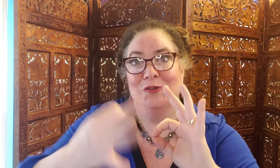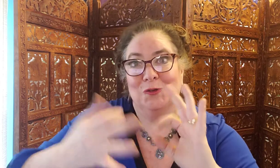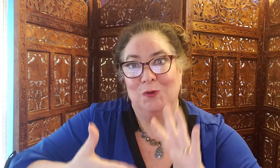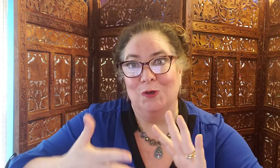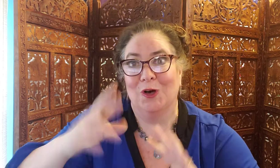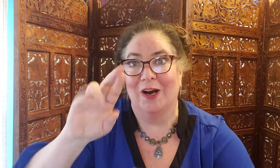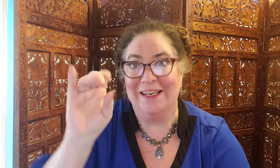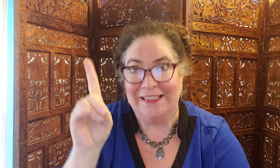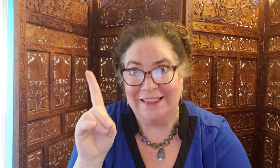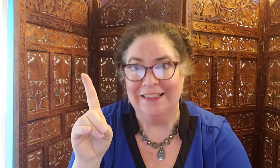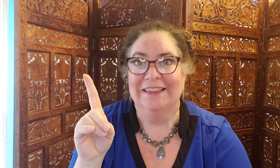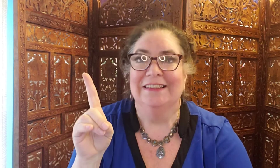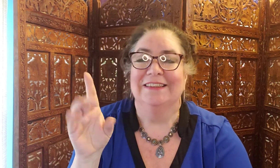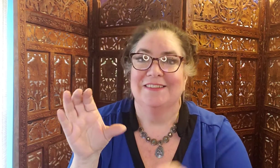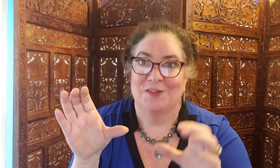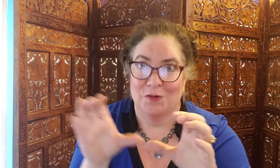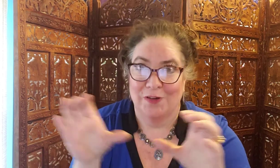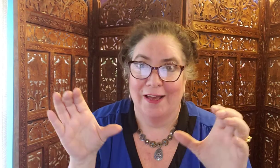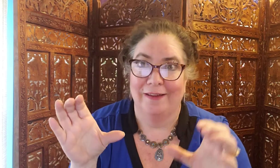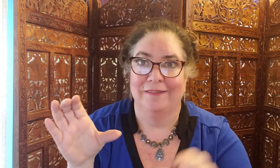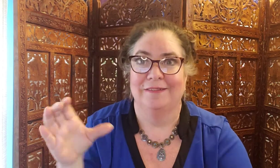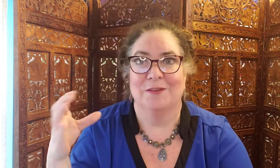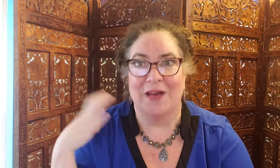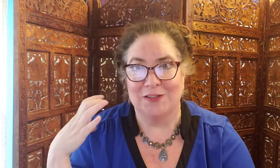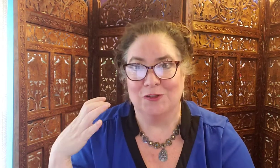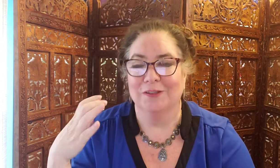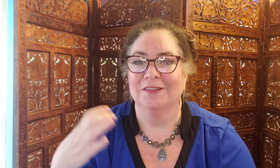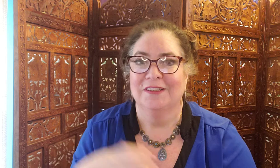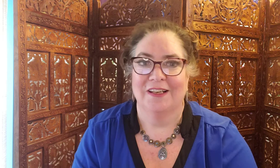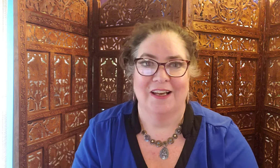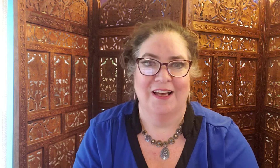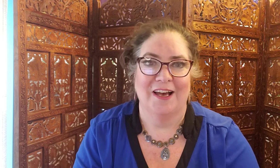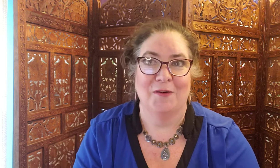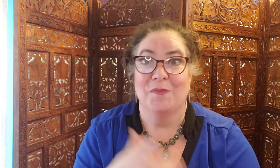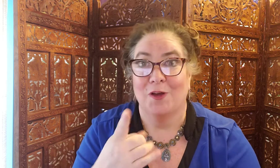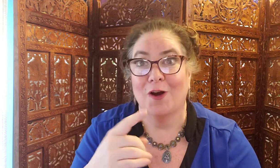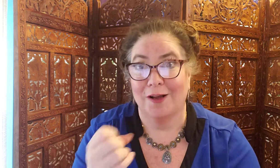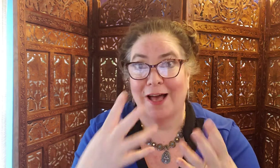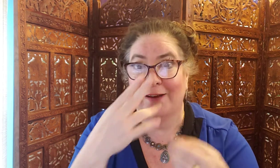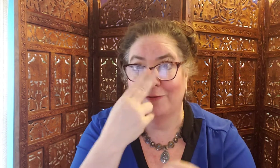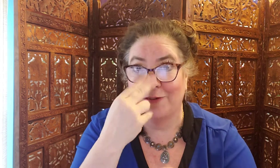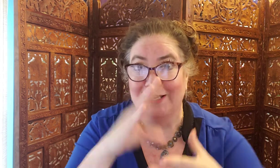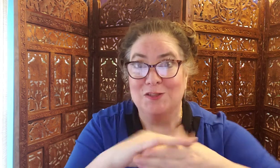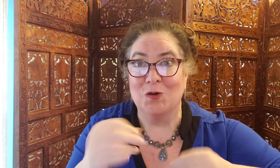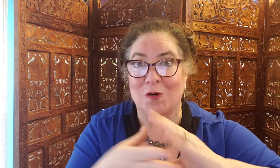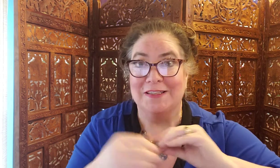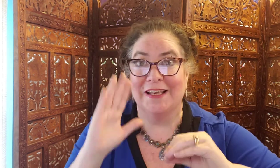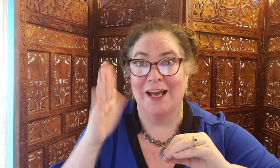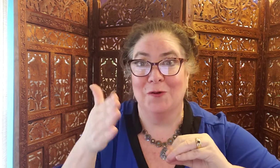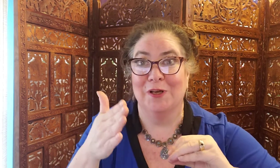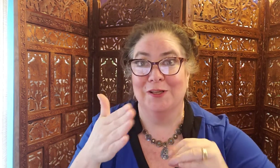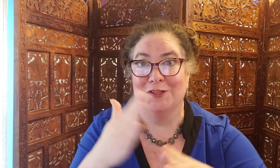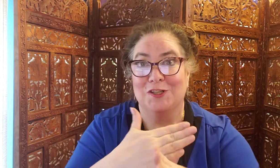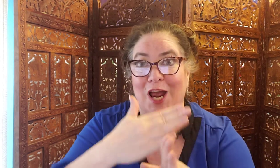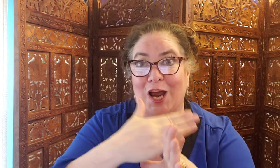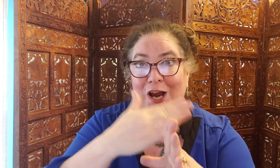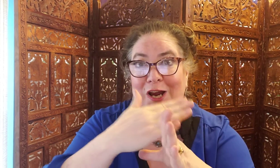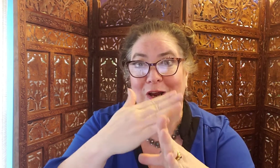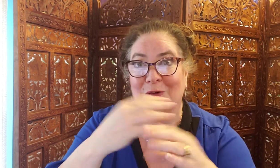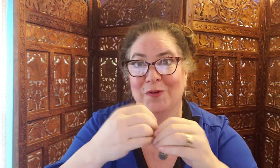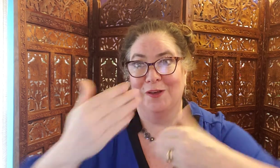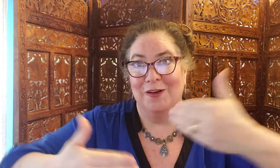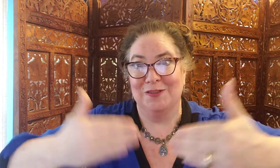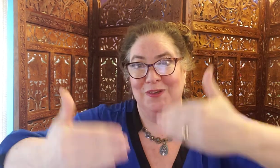interpreter RID certified masterT. here are a lot of funny stories that I will share with you as we